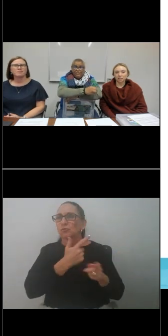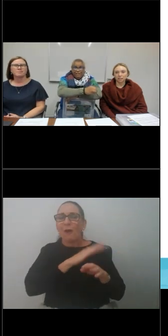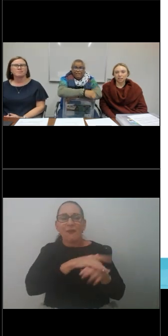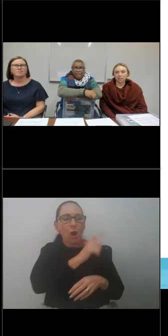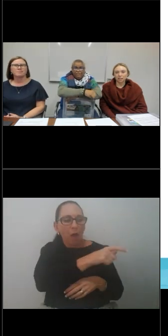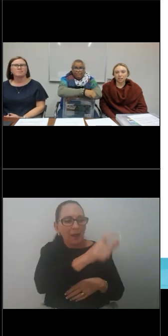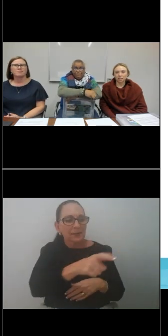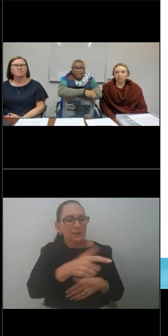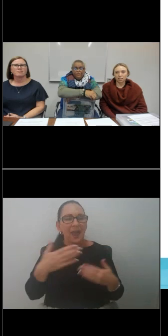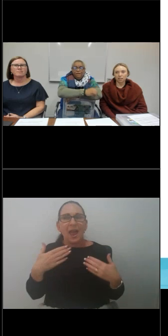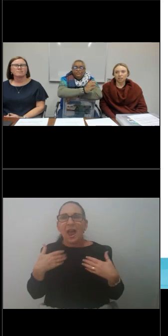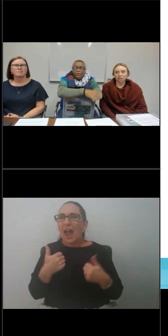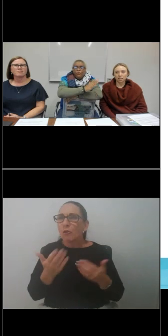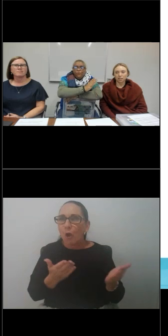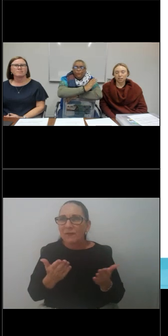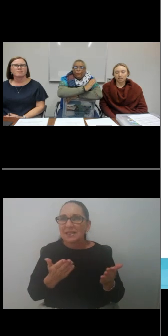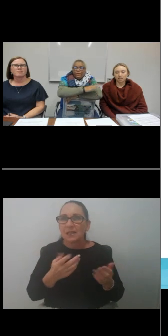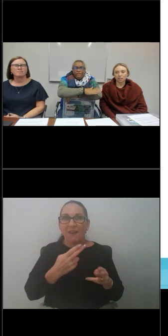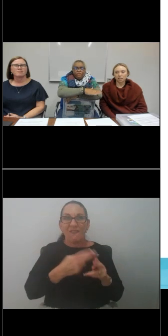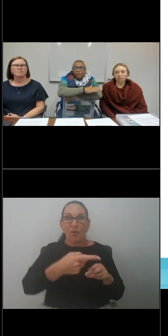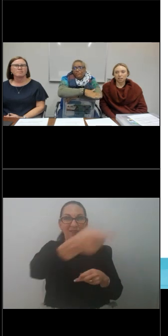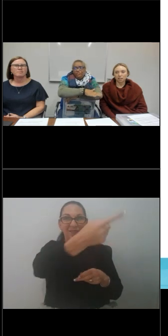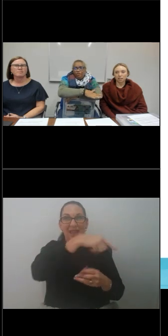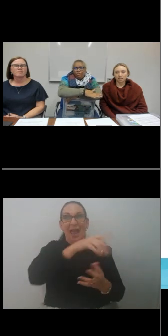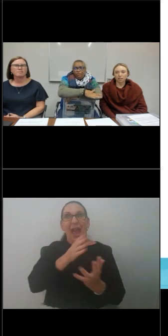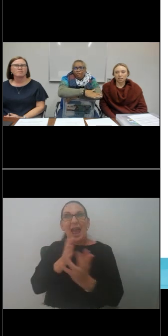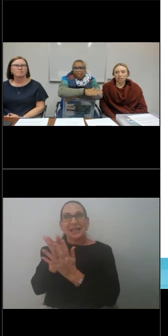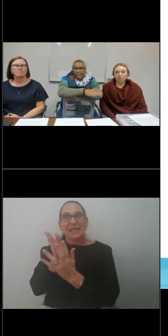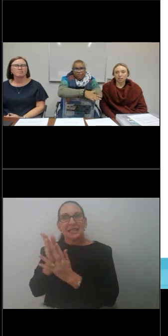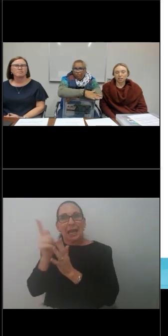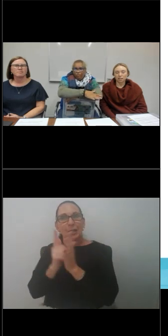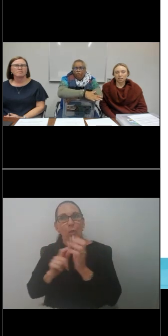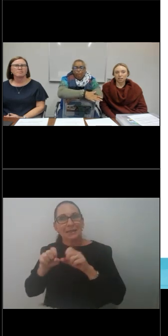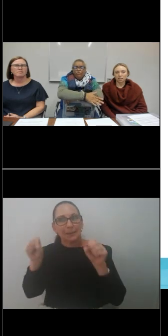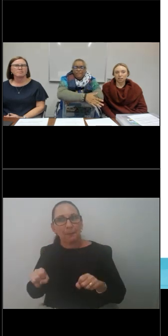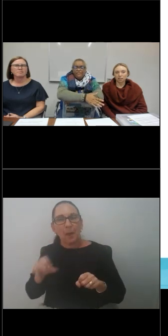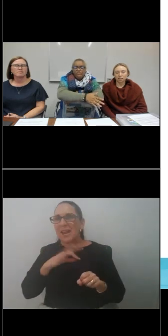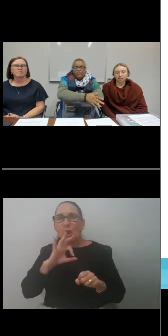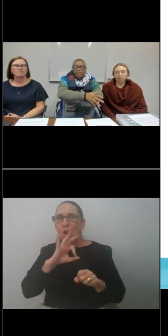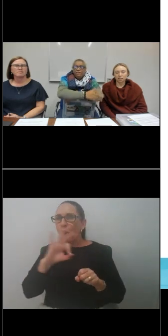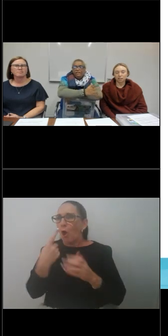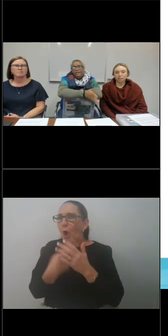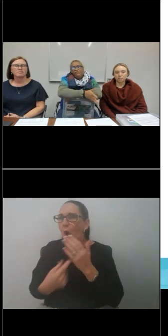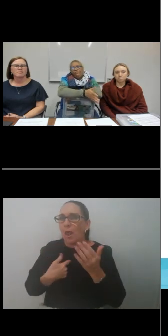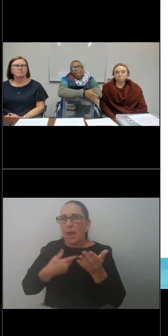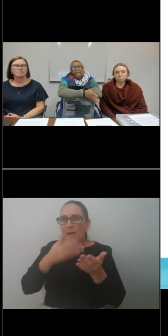legal system so we did not just go to legal or organizations and I can tell you from a fact